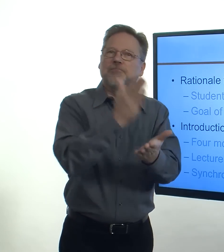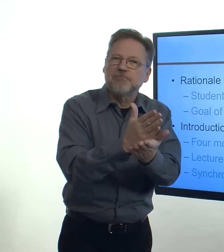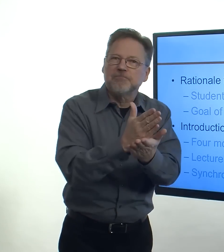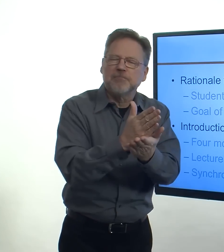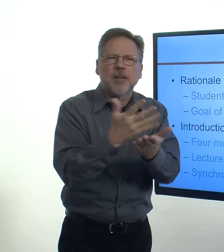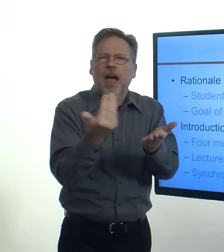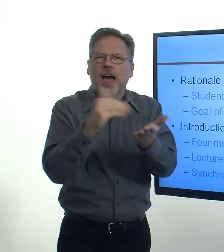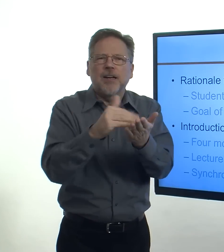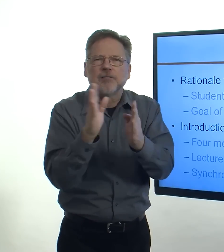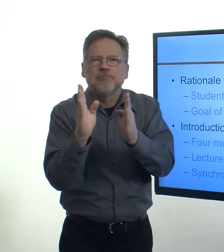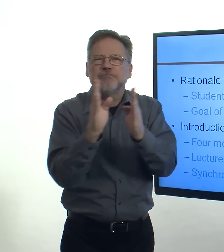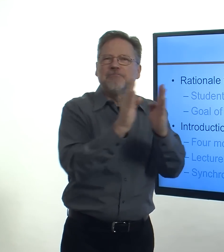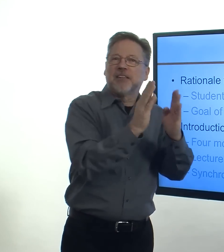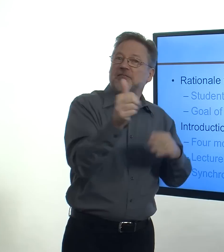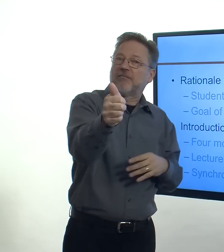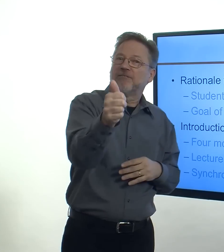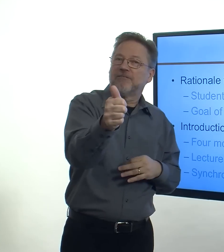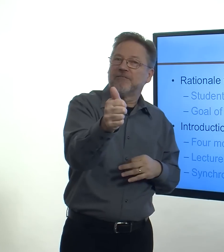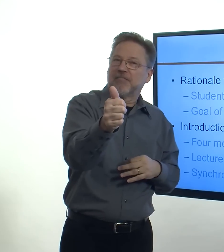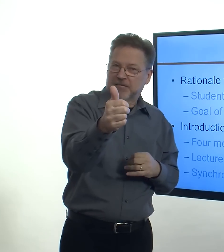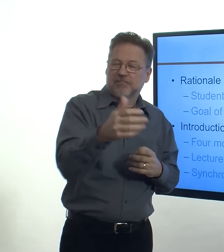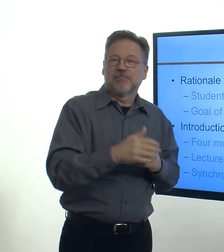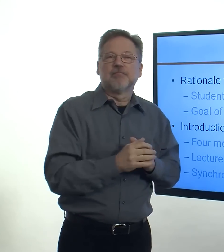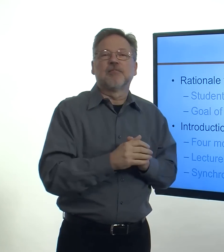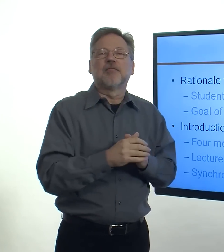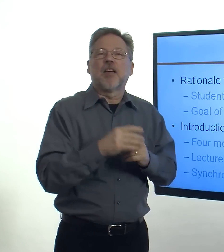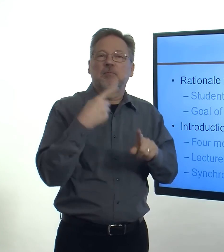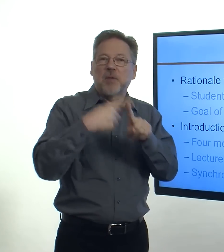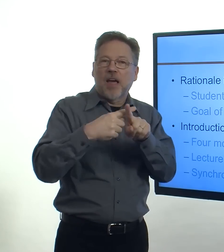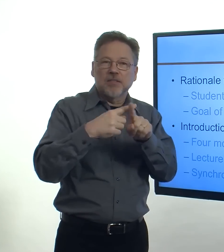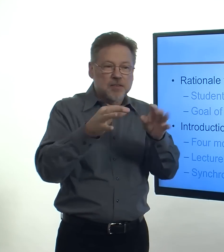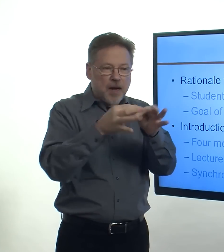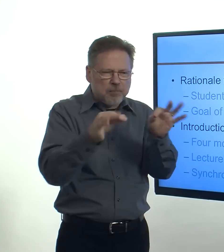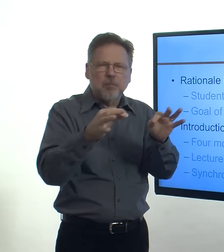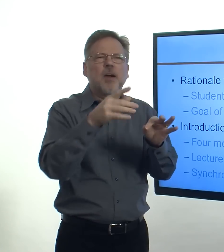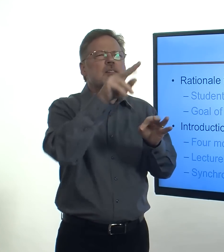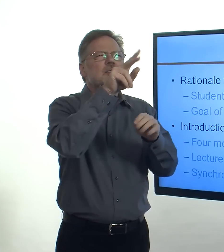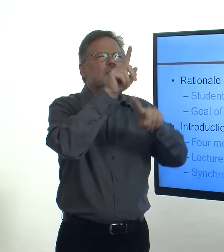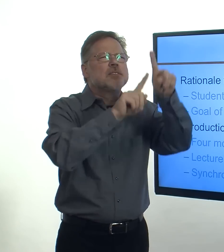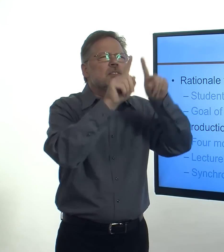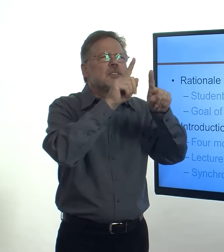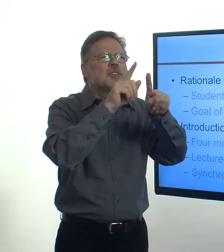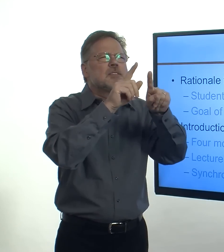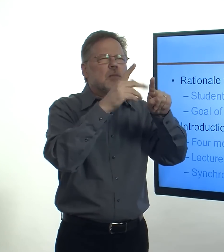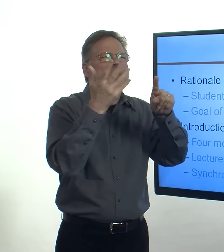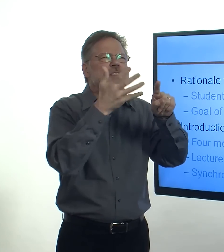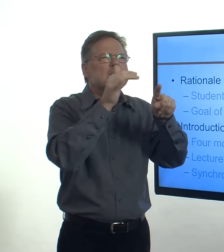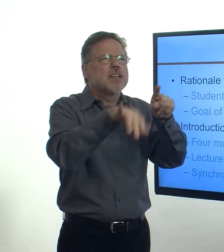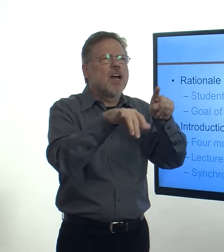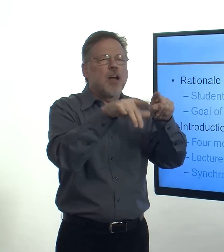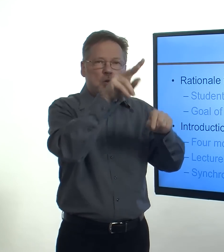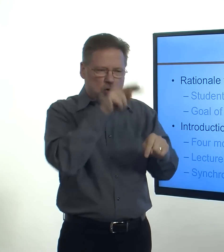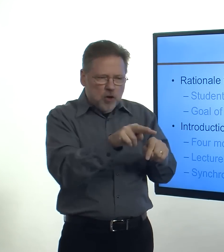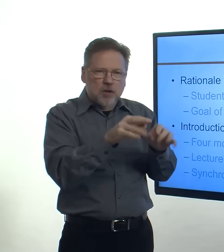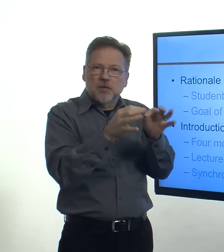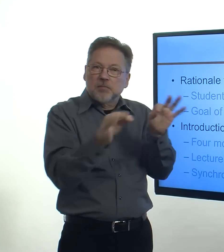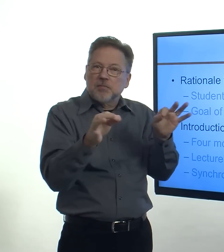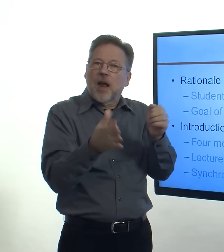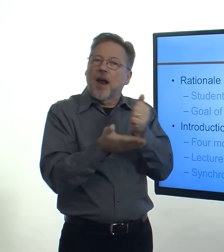you can stop and re-watch material as needed. If you encounter an unfamiliar sign, you